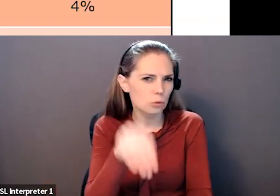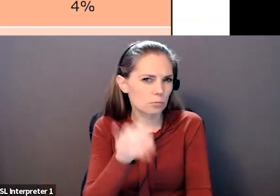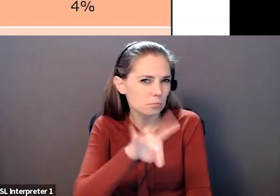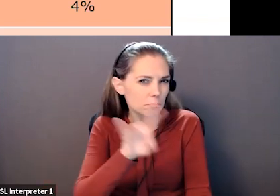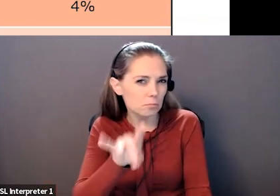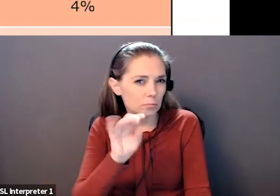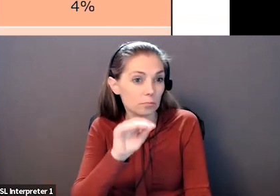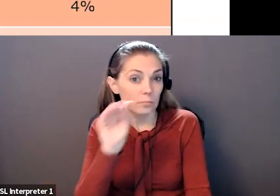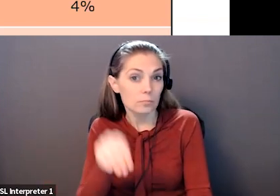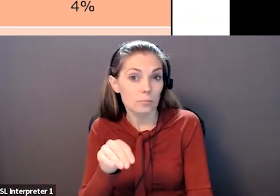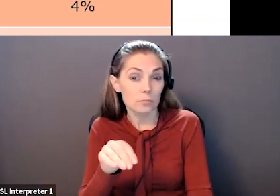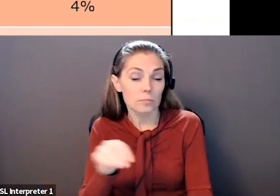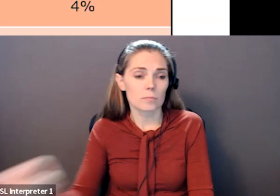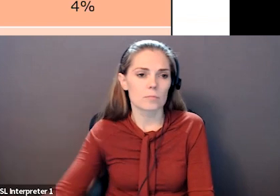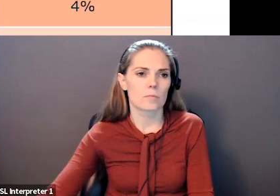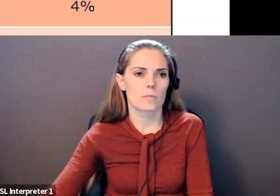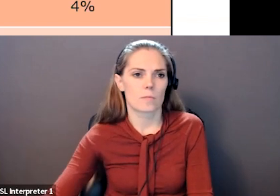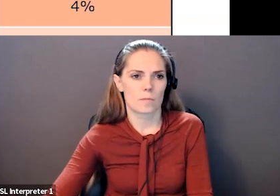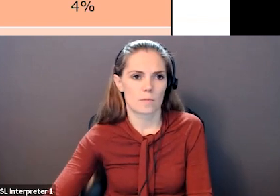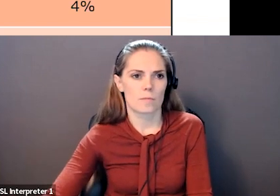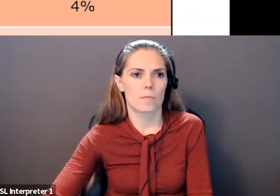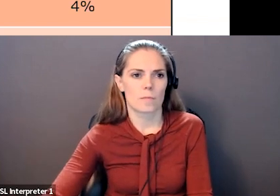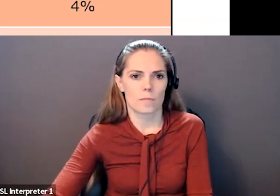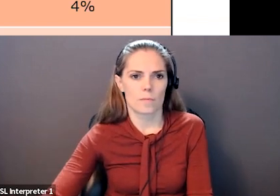you take into consideration ones where people filed them and it was really an exposure only.